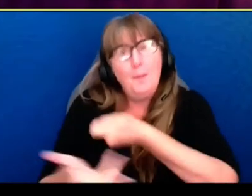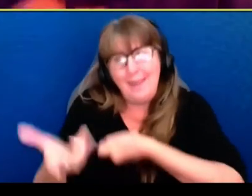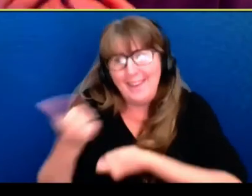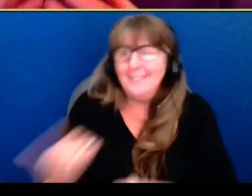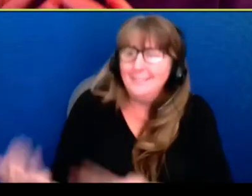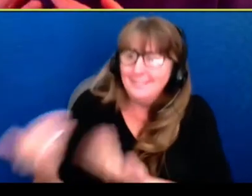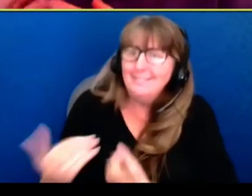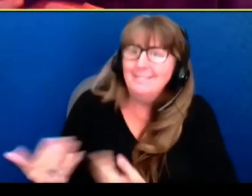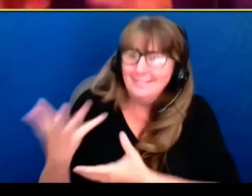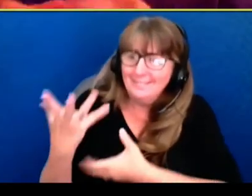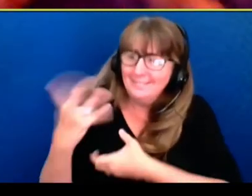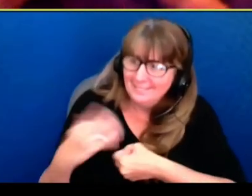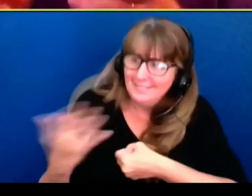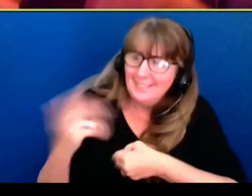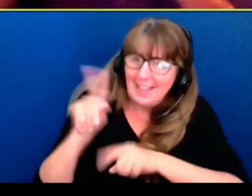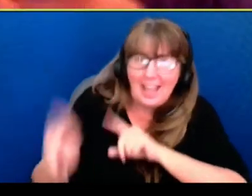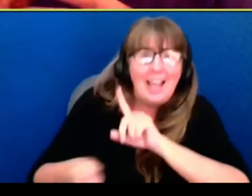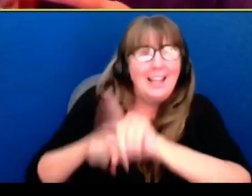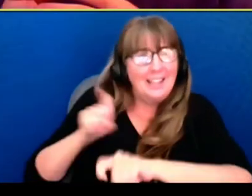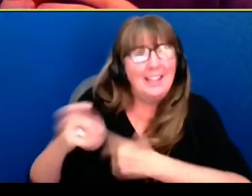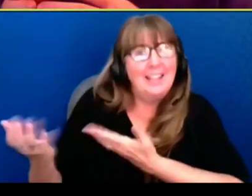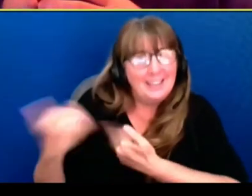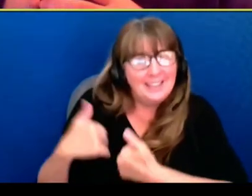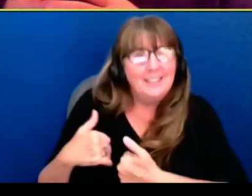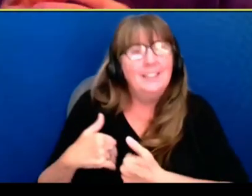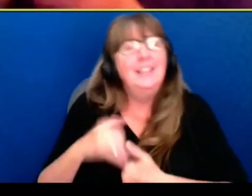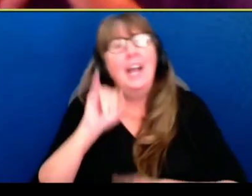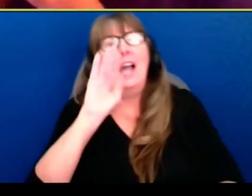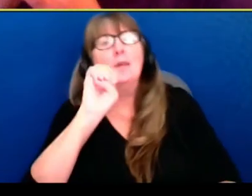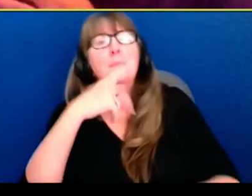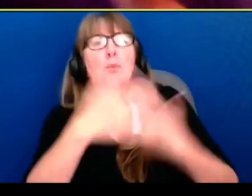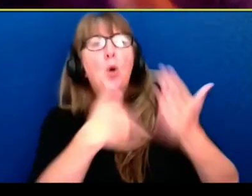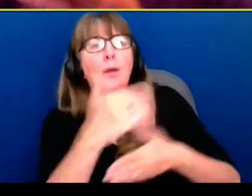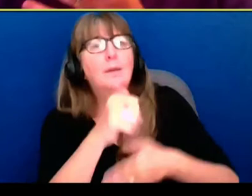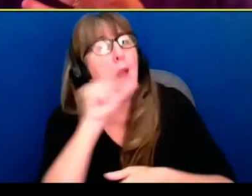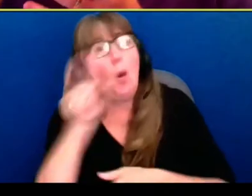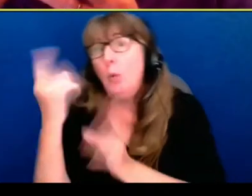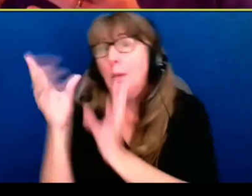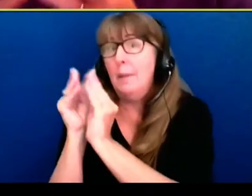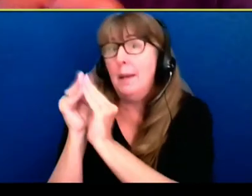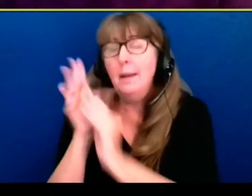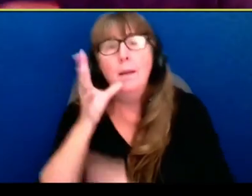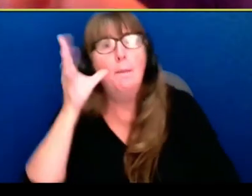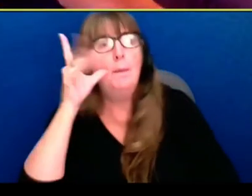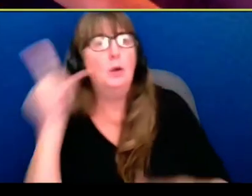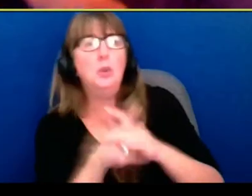The IEP process isn't just an IEP meeting. Where the parents shows up for that one day a year.